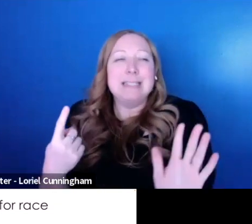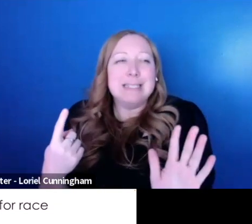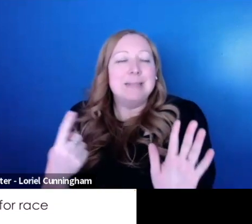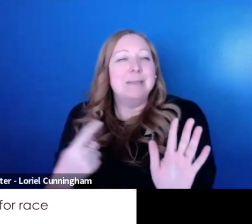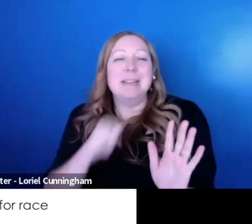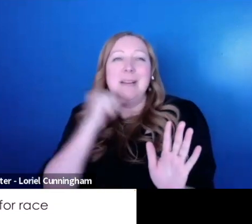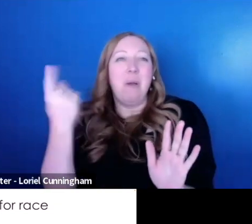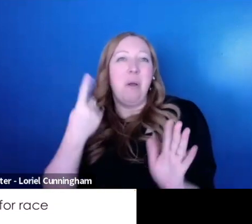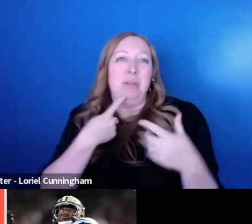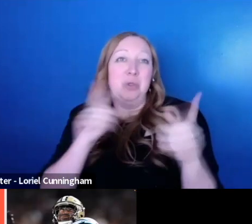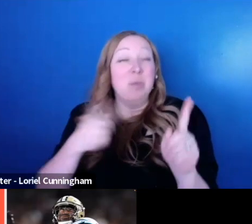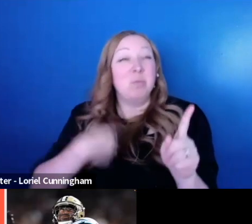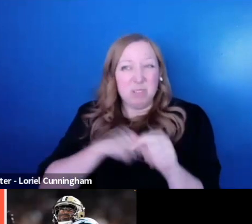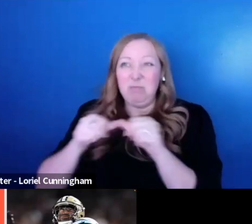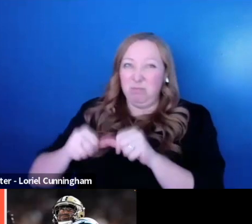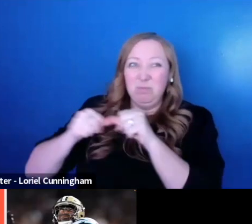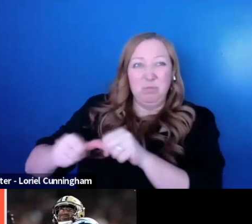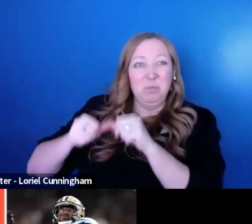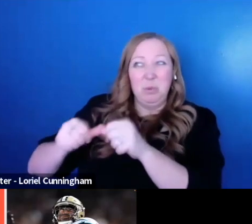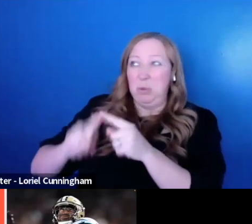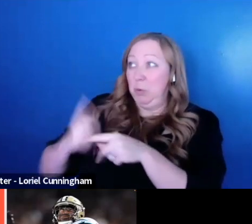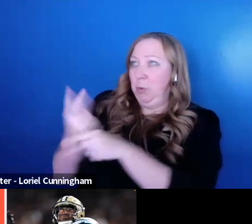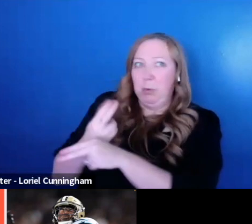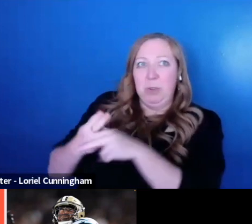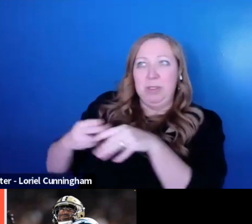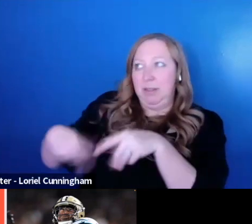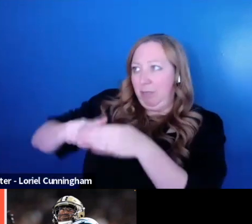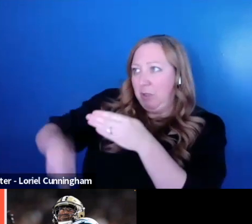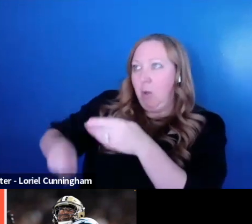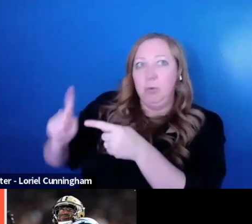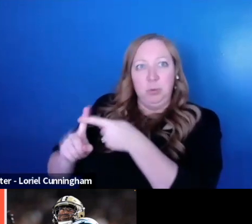continue to do that. The second piece that I want us to